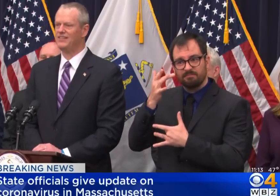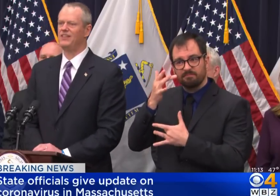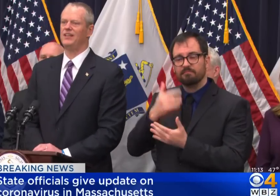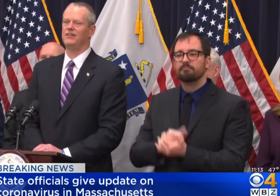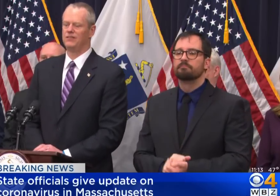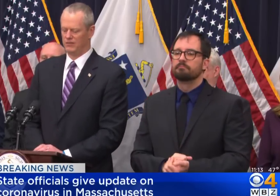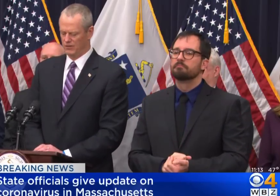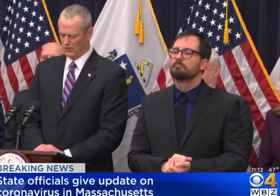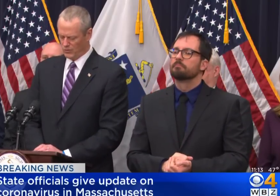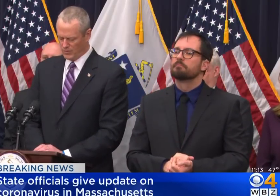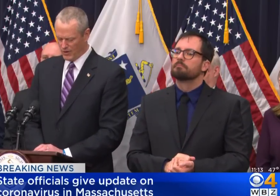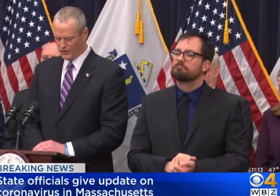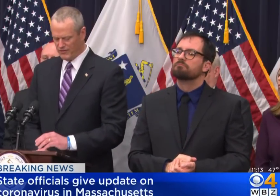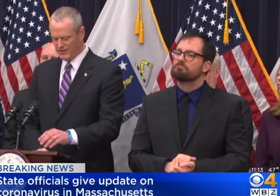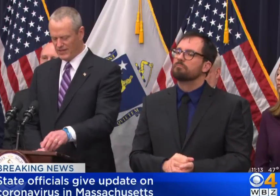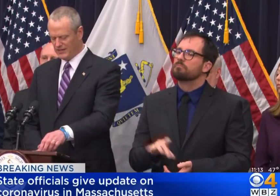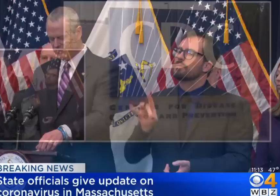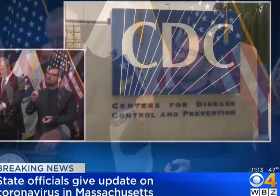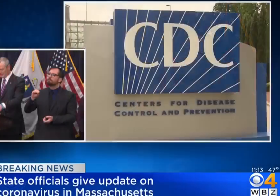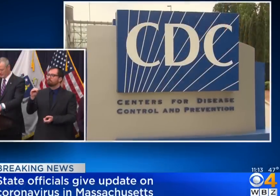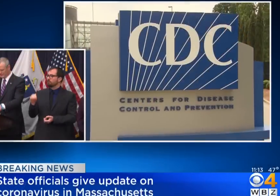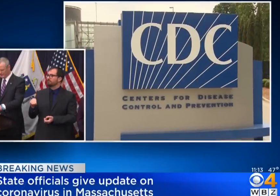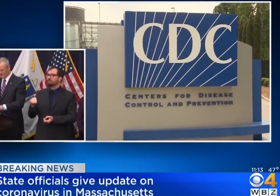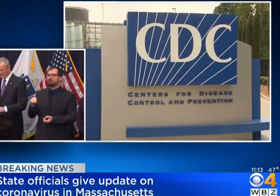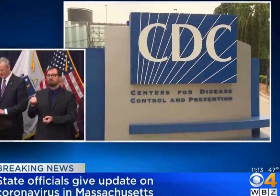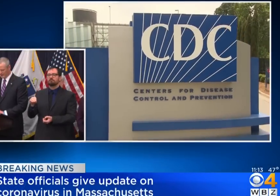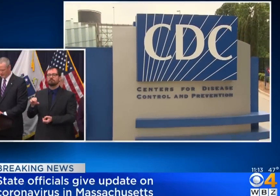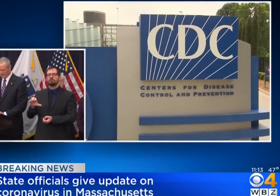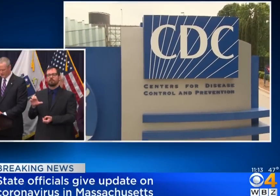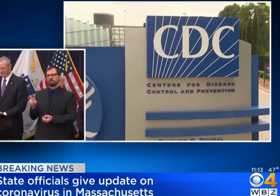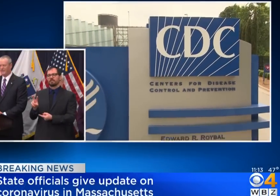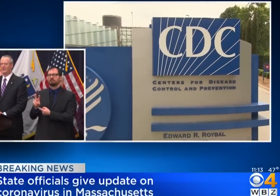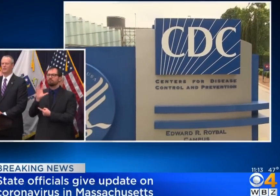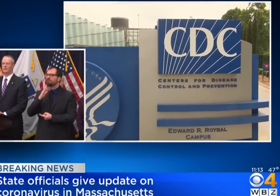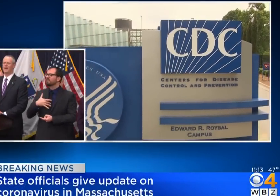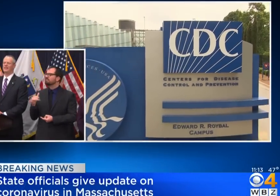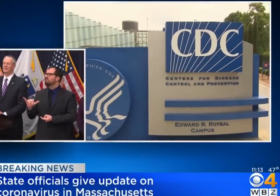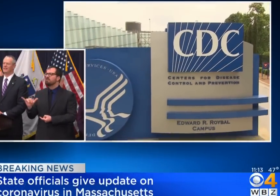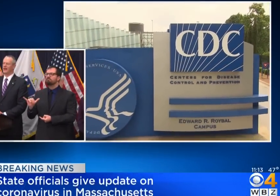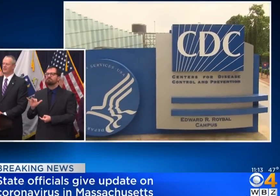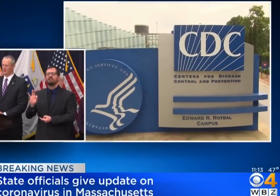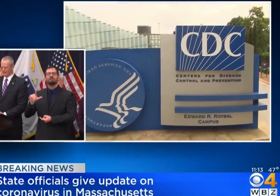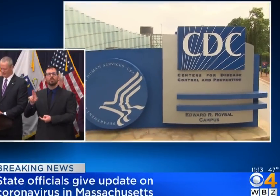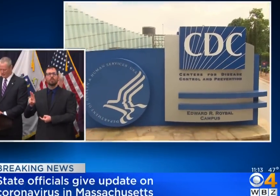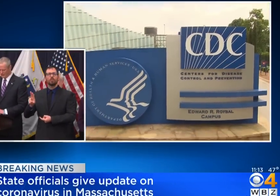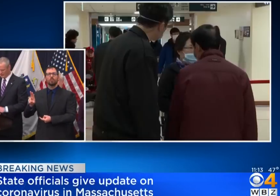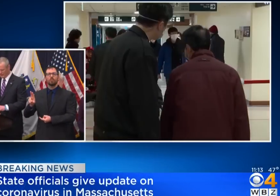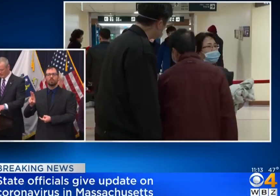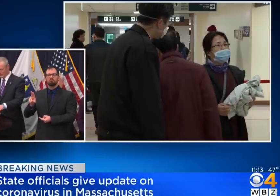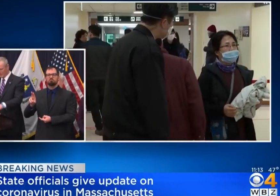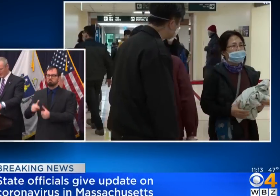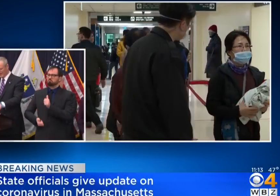ABOUT THE DISEASE. FOR THE VAST MAJORITY OF PEOPLE, APPROXIMATELY 80% OF THE